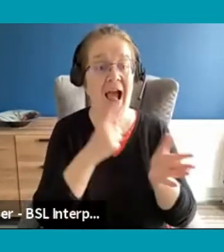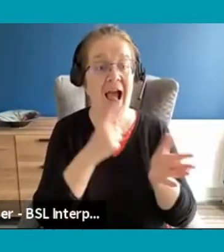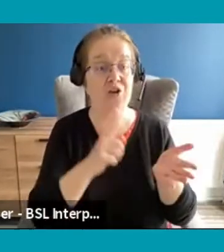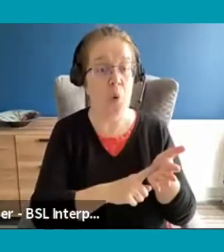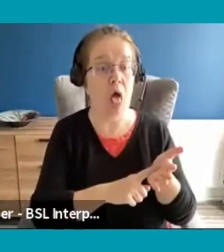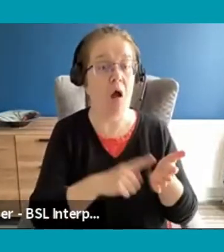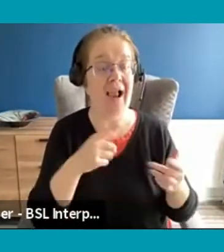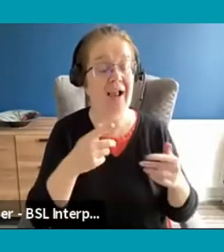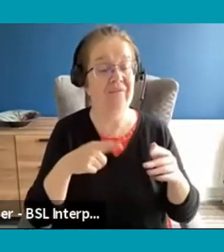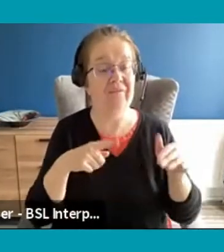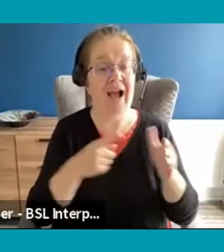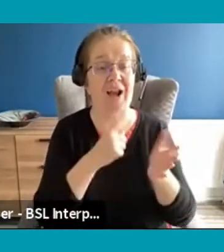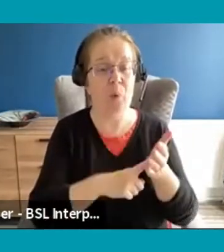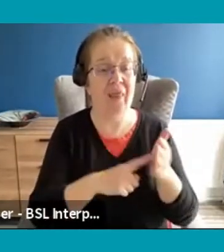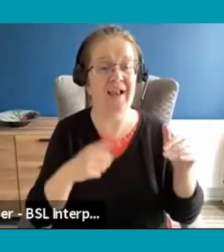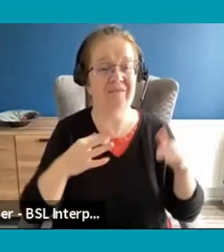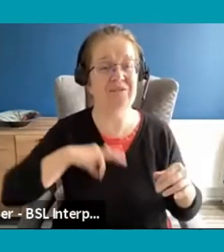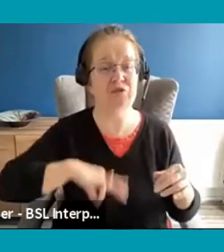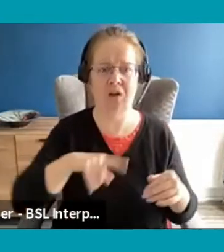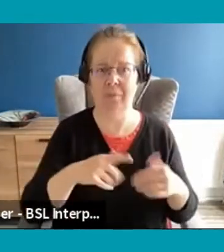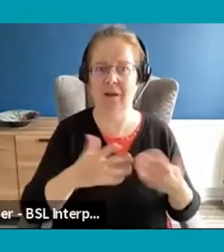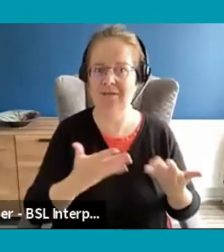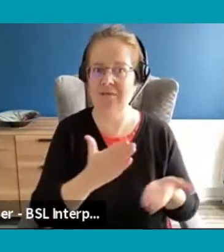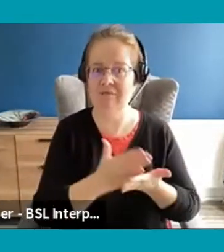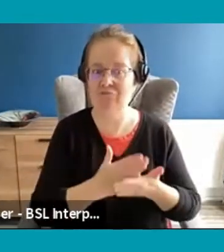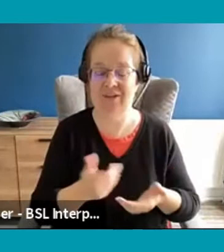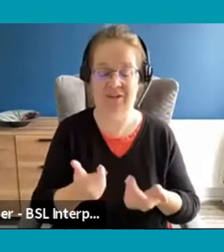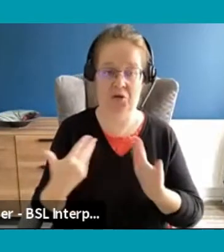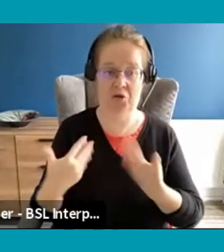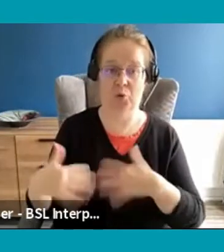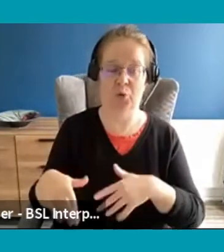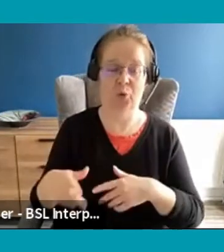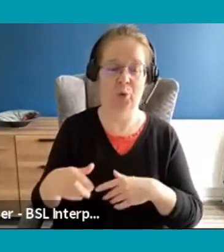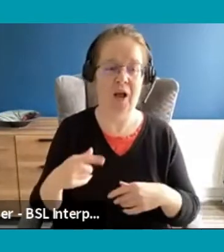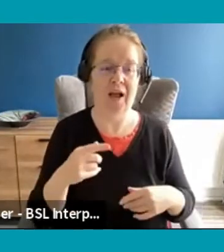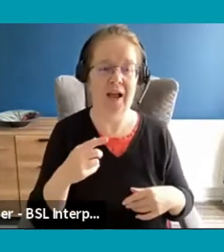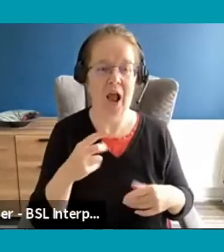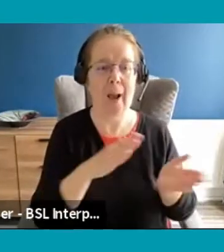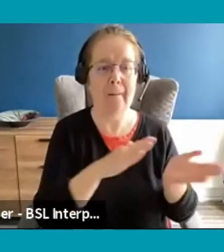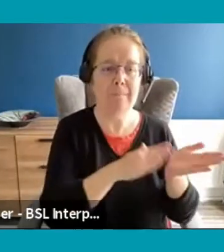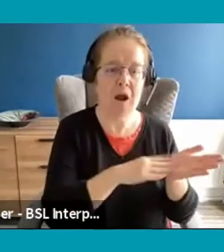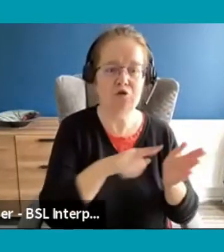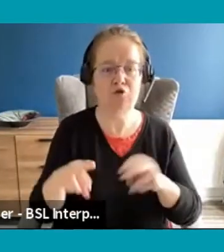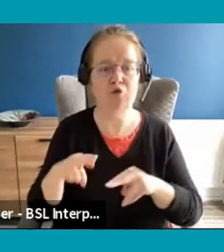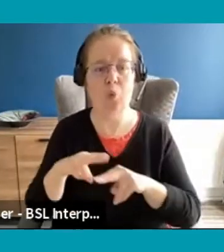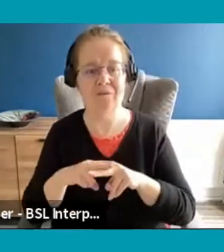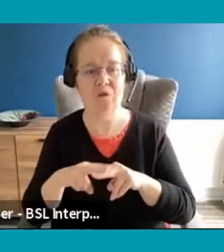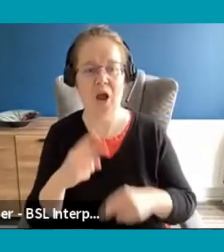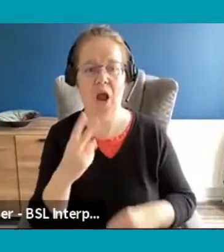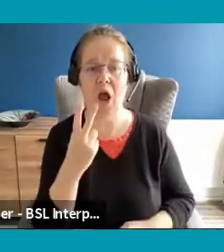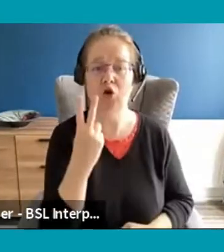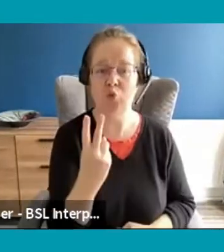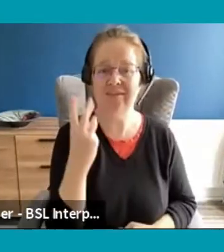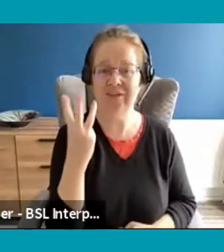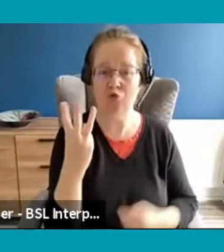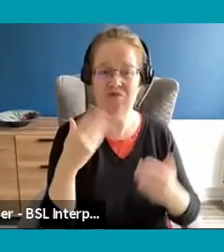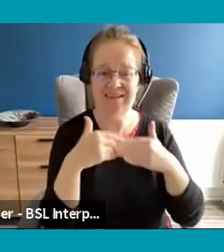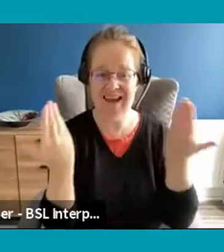so you know it's for people who works on Monday to Friday. It's 23 days per annum,